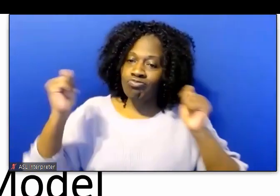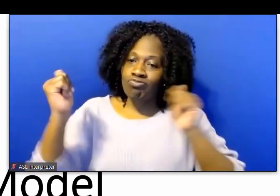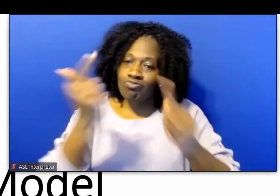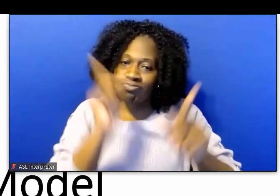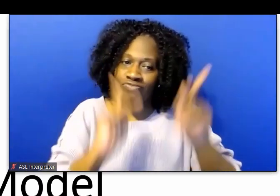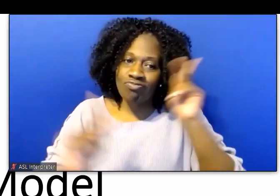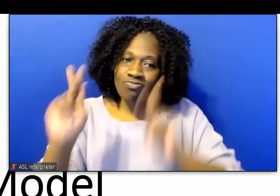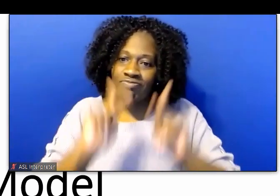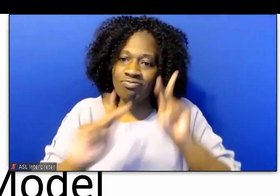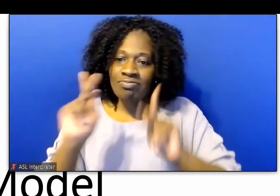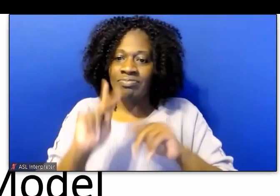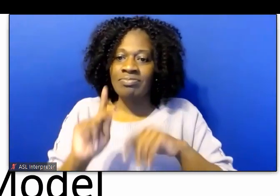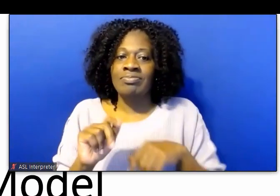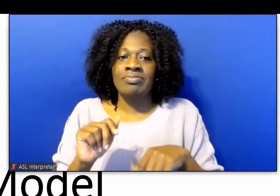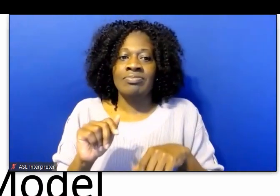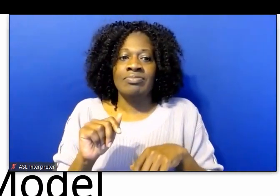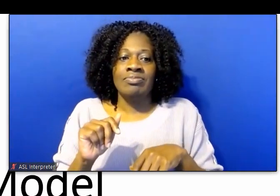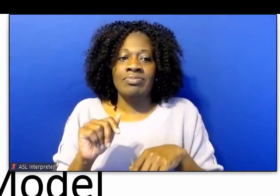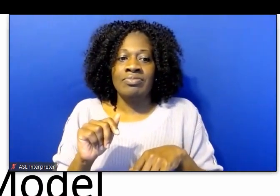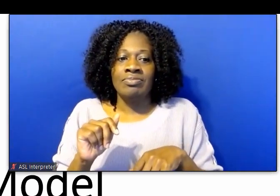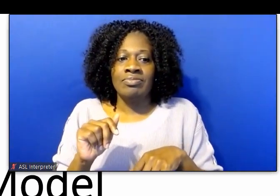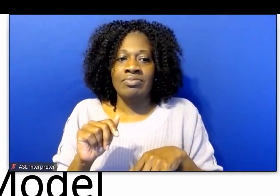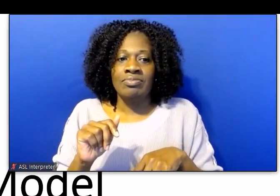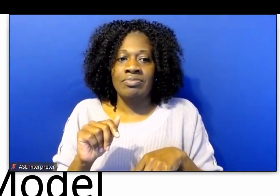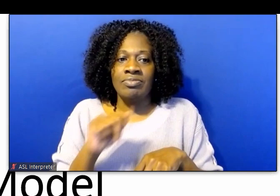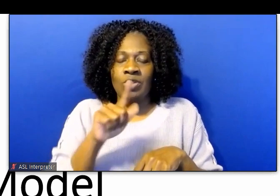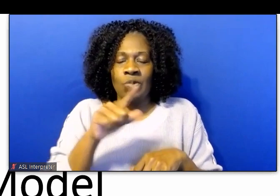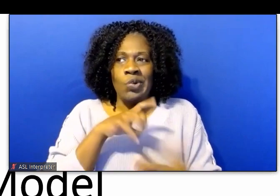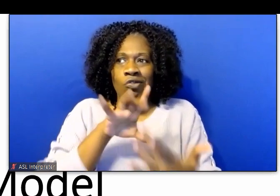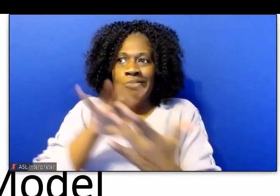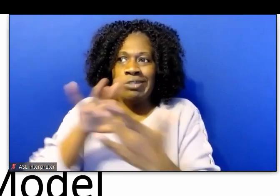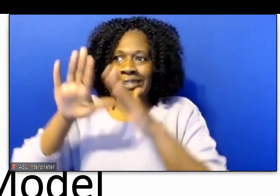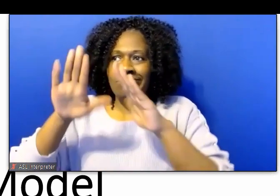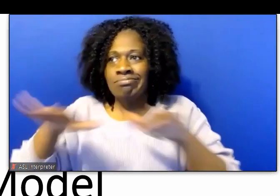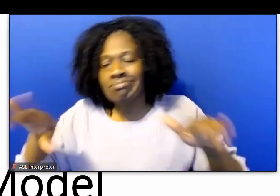and we were reaching kids and families with them.